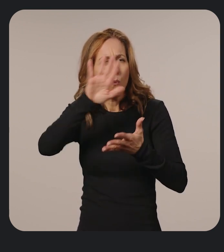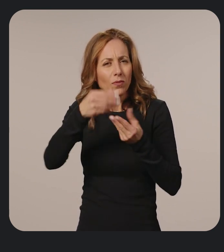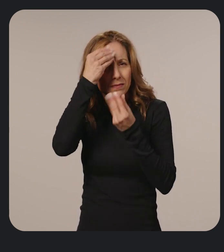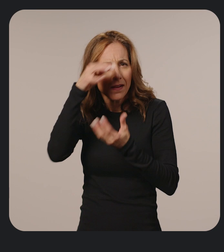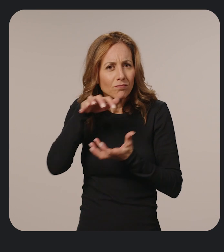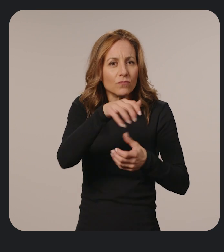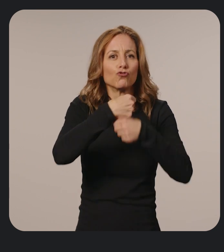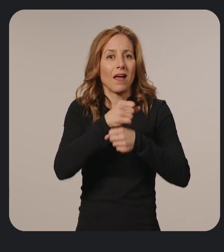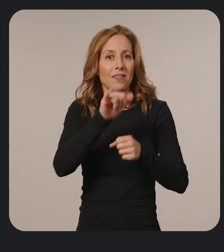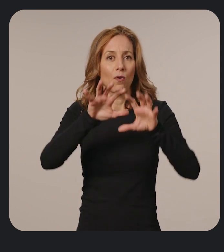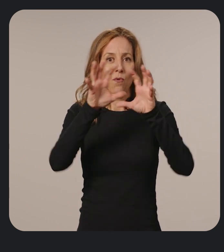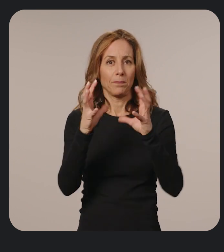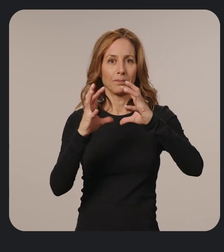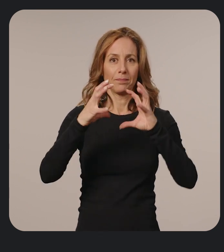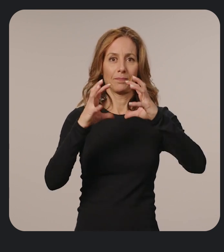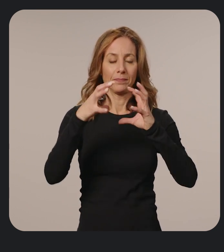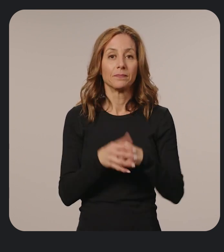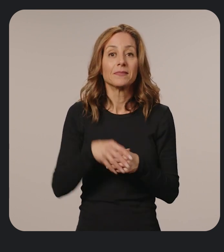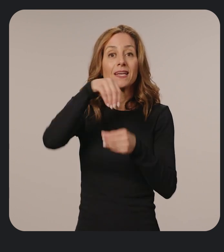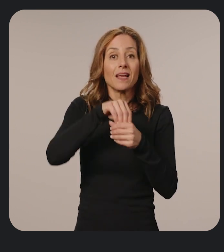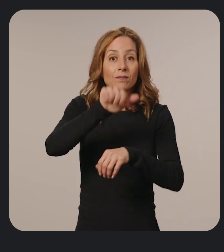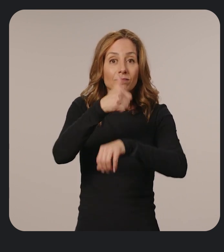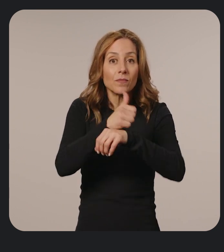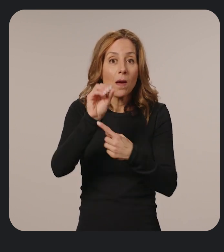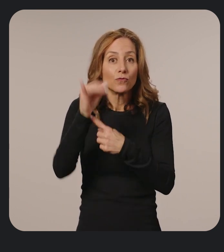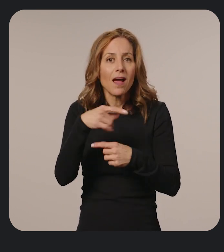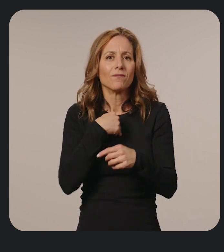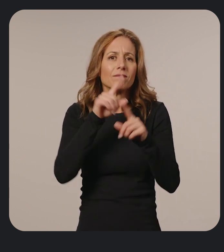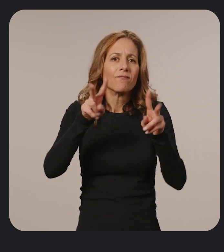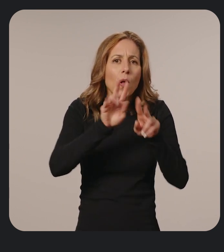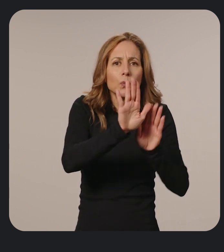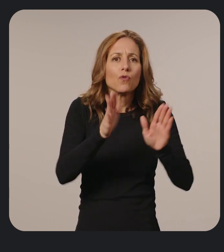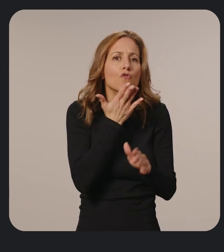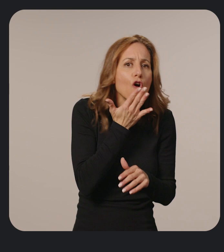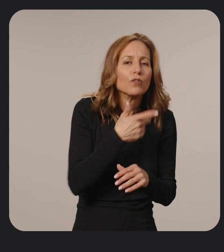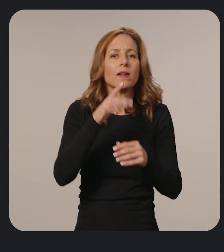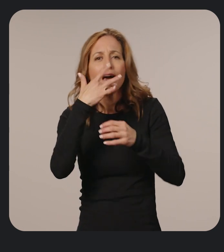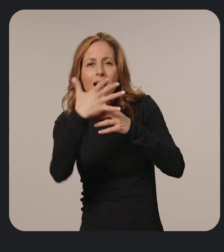needs to create that orb shape. Inside the Config object, there are values for color and ambient light,